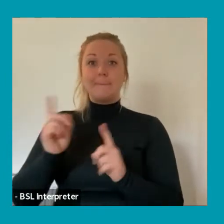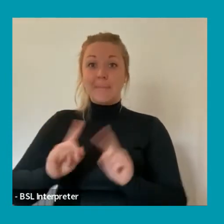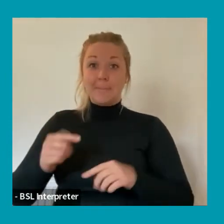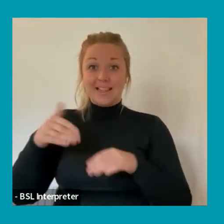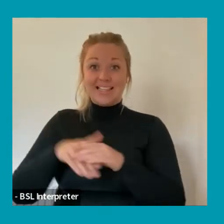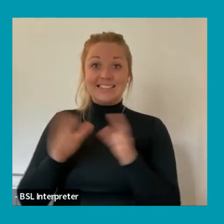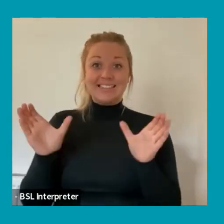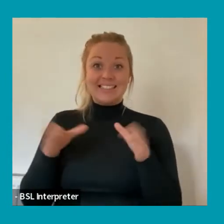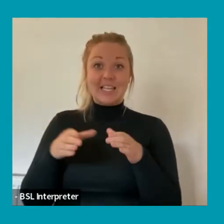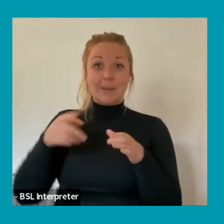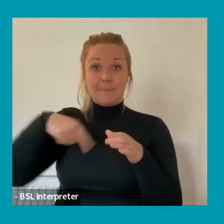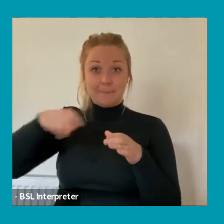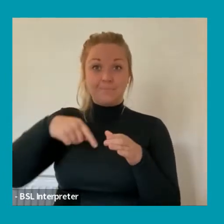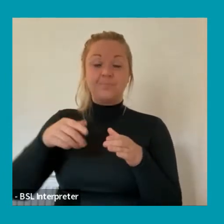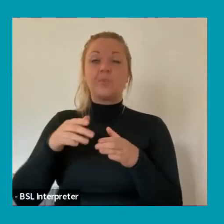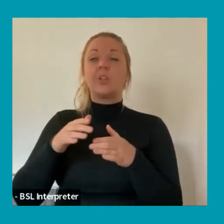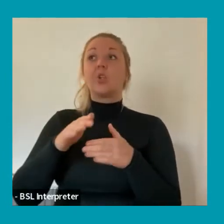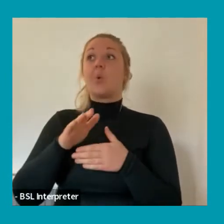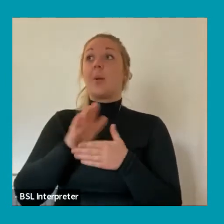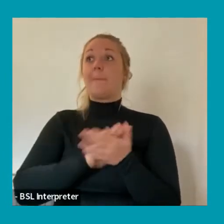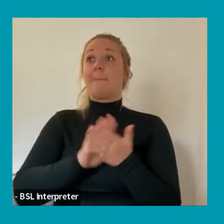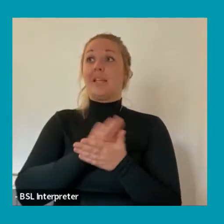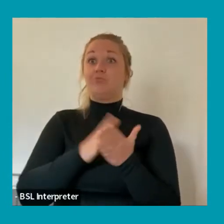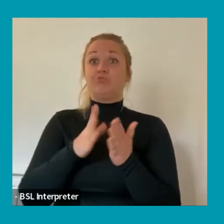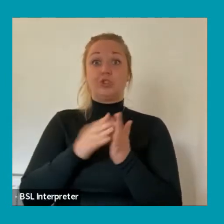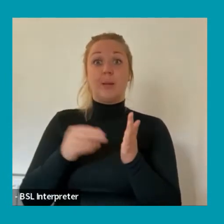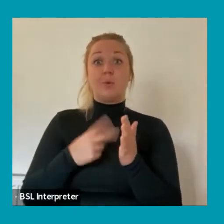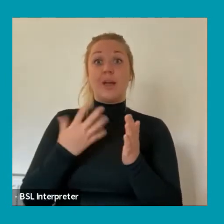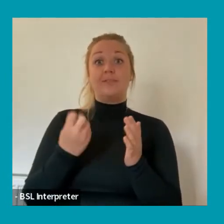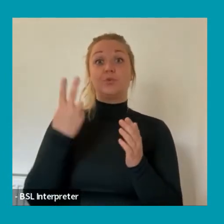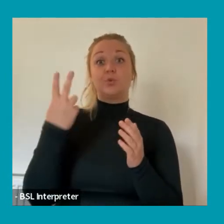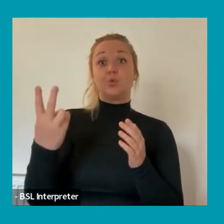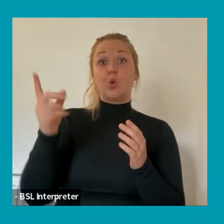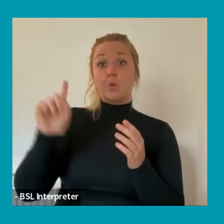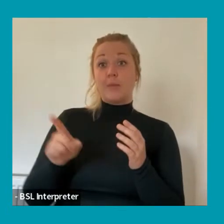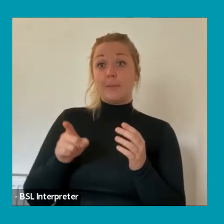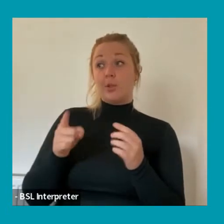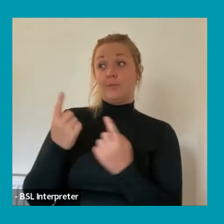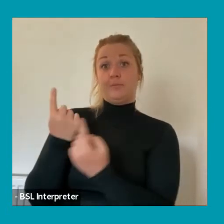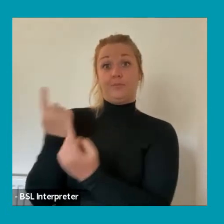And for Example, we have two people in the team, who use screen readers to access